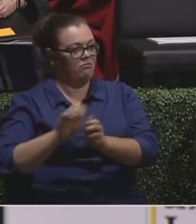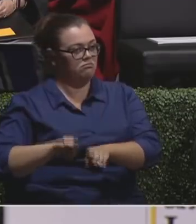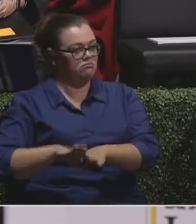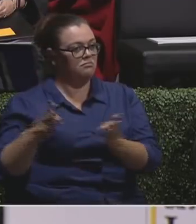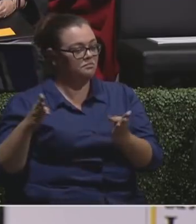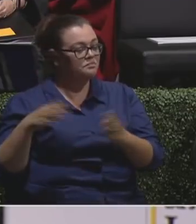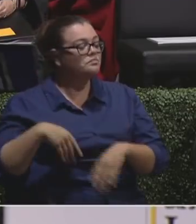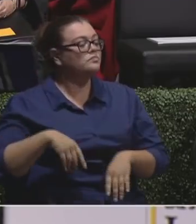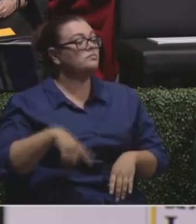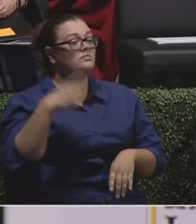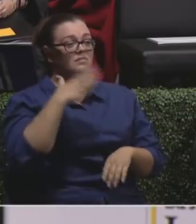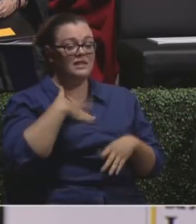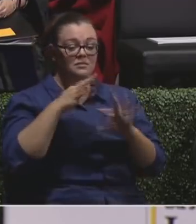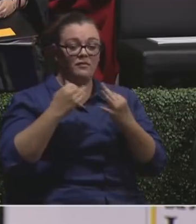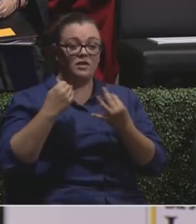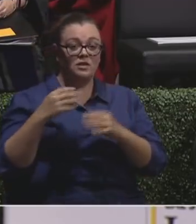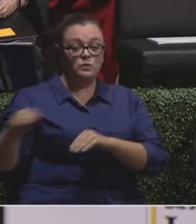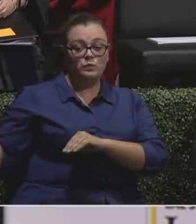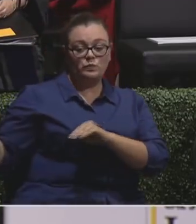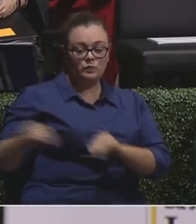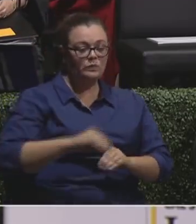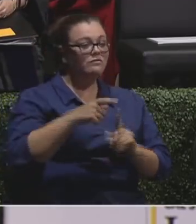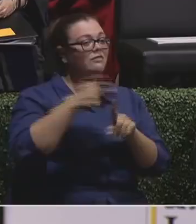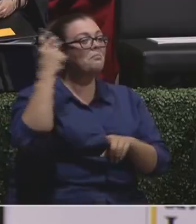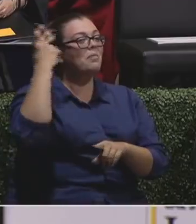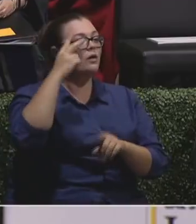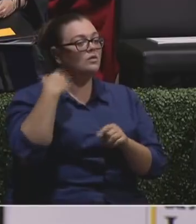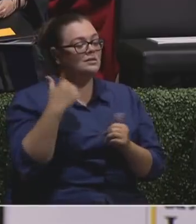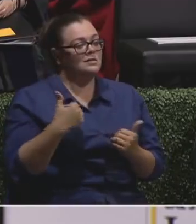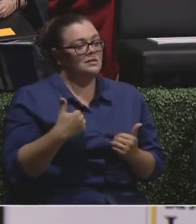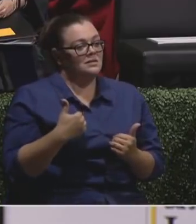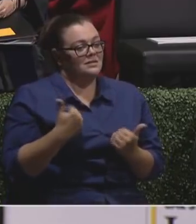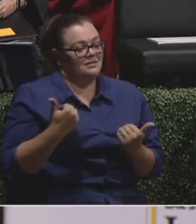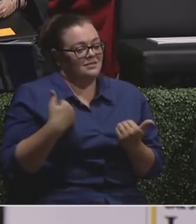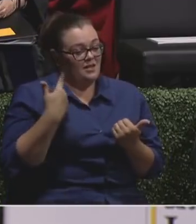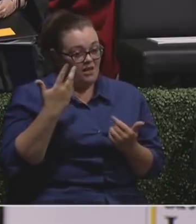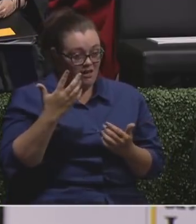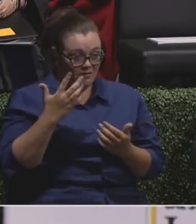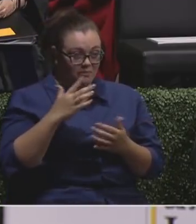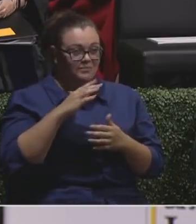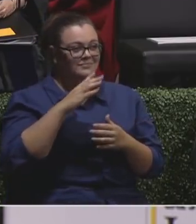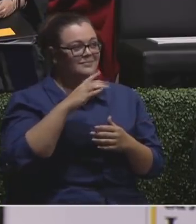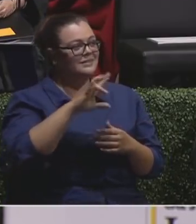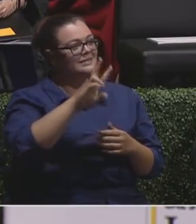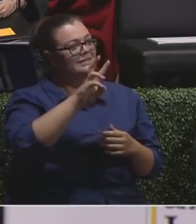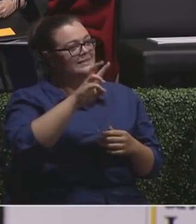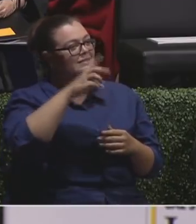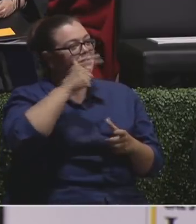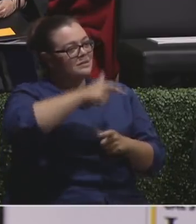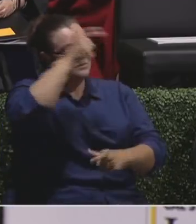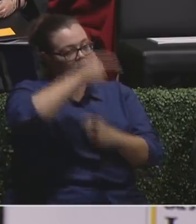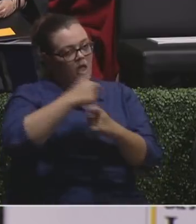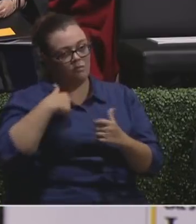AND IT HAS BEEN VERY CLEAR SINCE THEN. I GREW UP IN PICO UNION, WEST OF DTLA AND 8 BLOCKS FROM ONE OF MY SCHOOLS. MY FAMILY EMIGRATED FROM MEXICO WHEN I WAS A YOUNG CHILD. I WAS THE